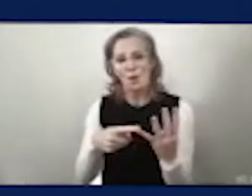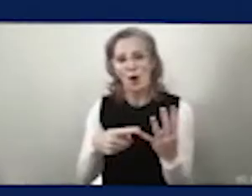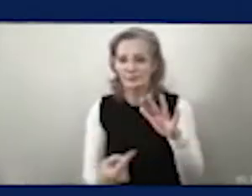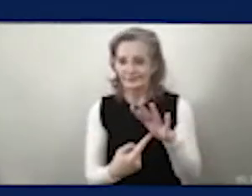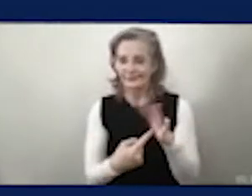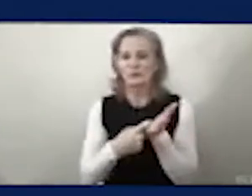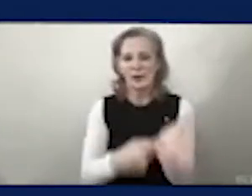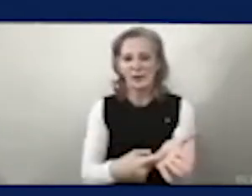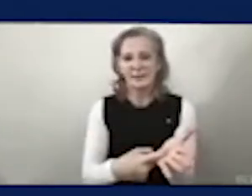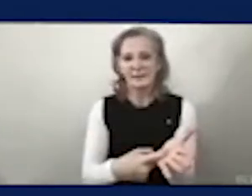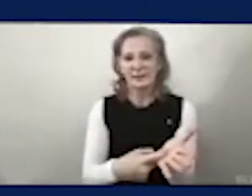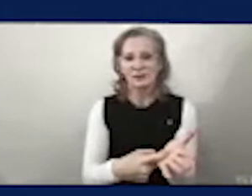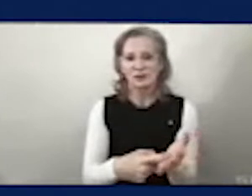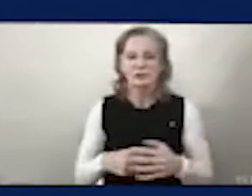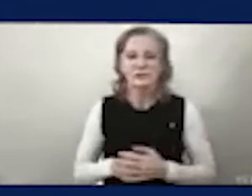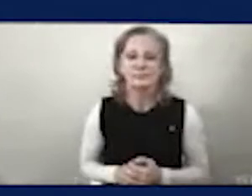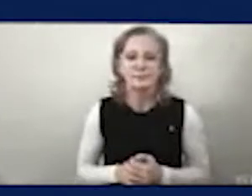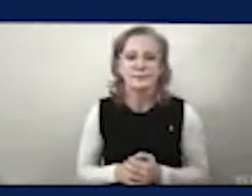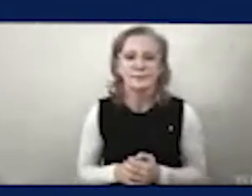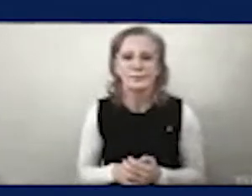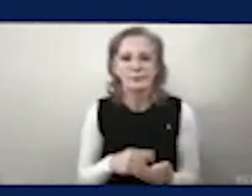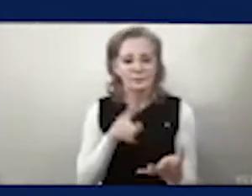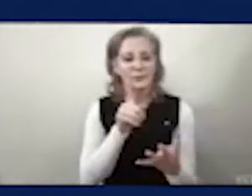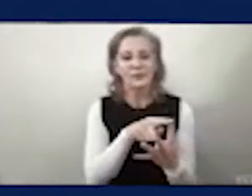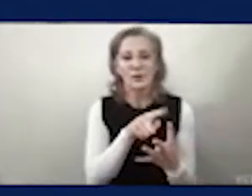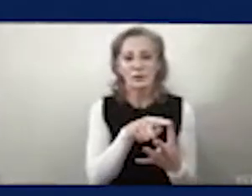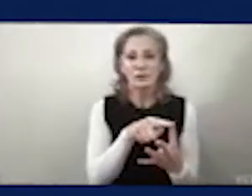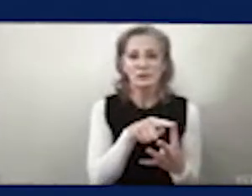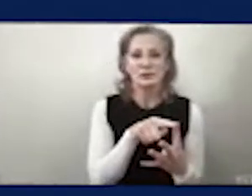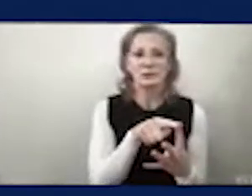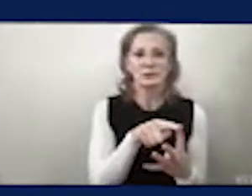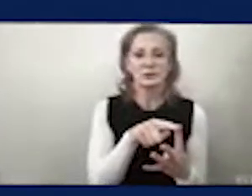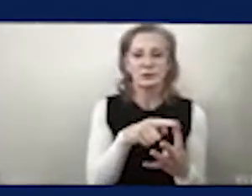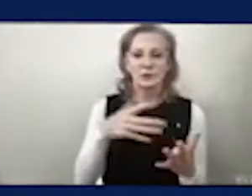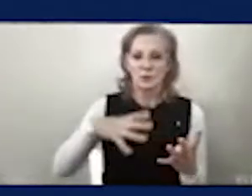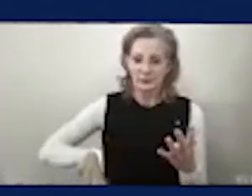Firstly, we need to build in the momentum for change generated by Covid to support